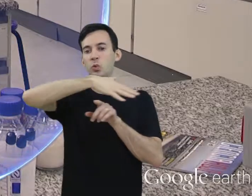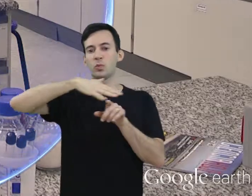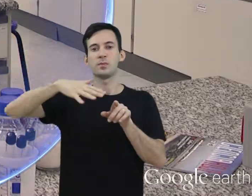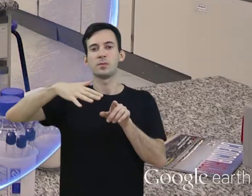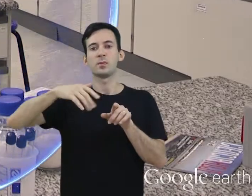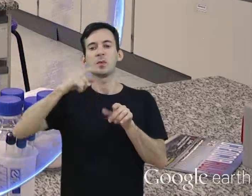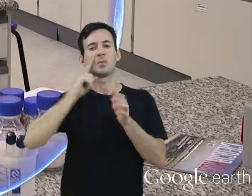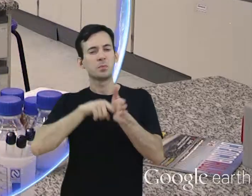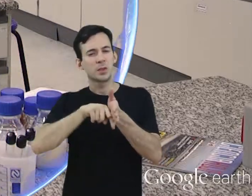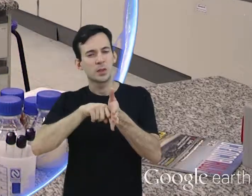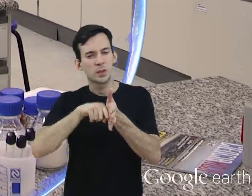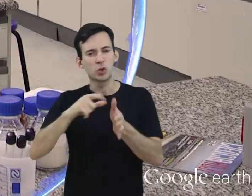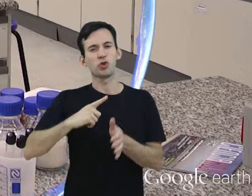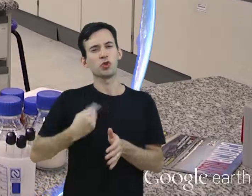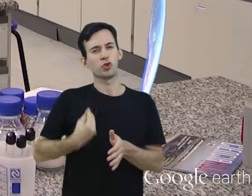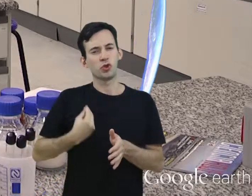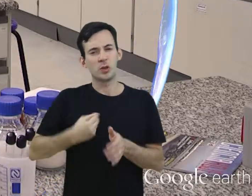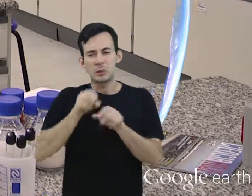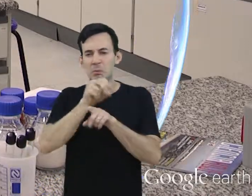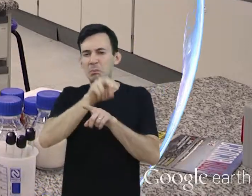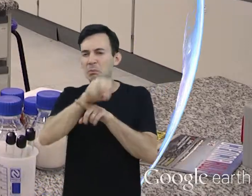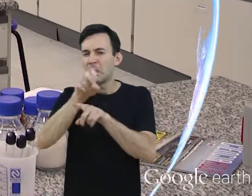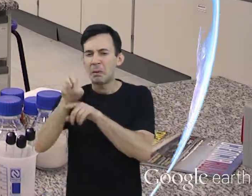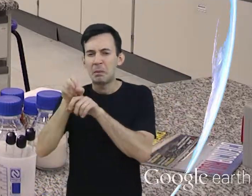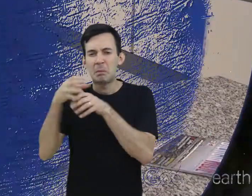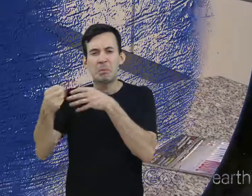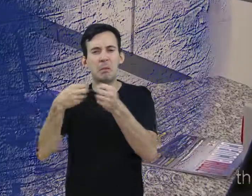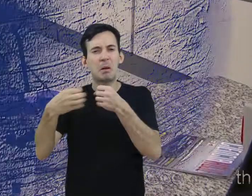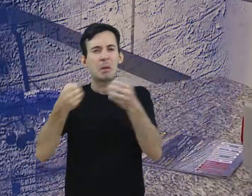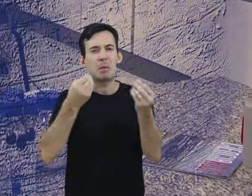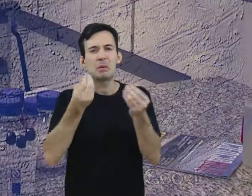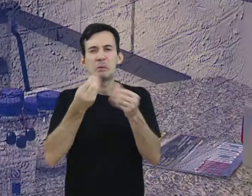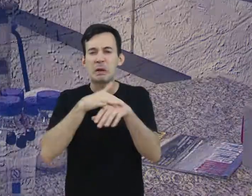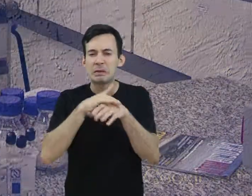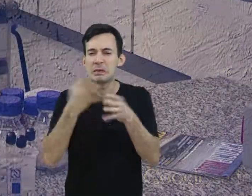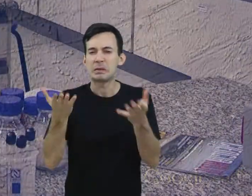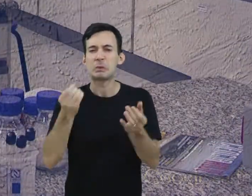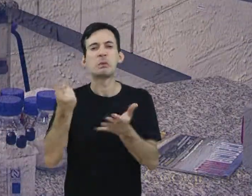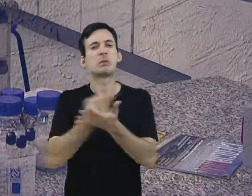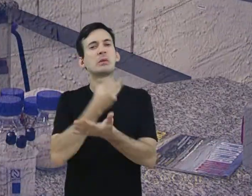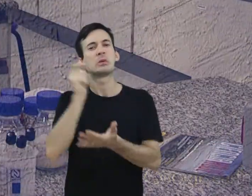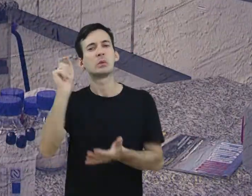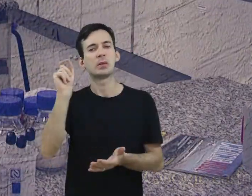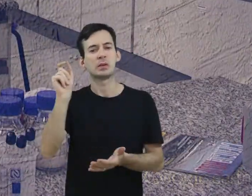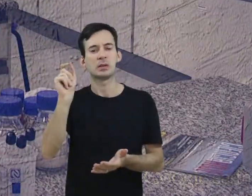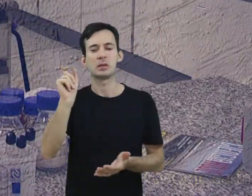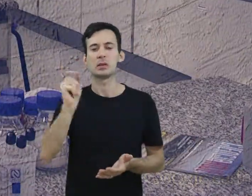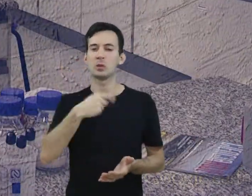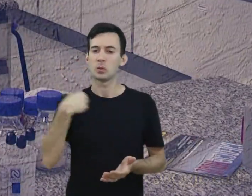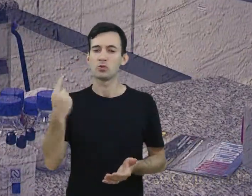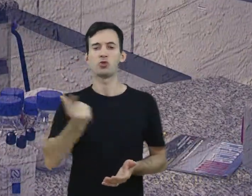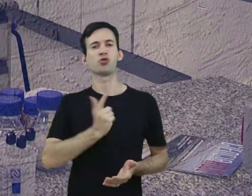which are included in what we call, ‘Blue Amazon’; we then